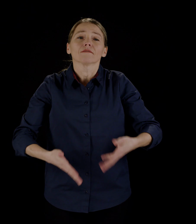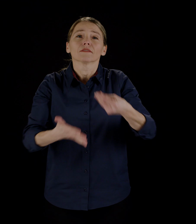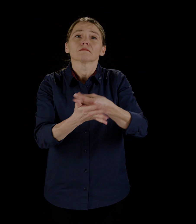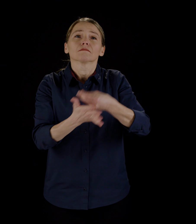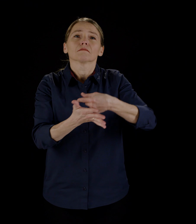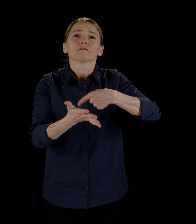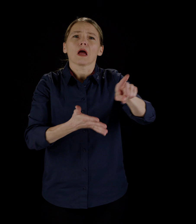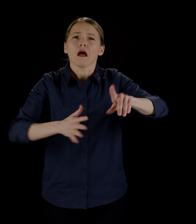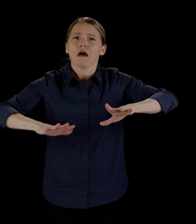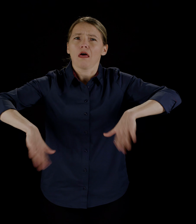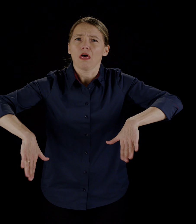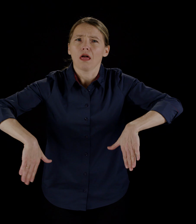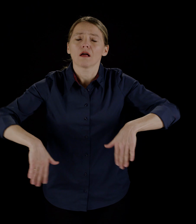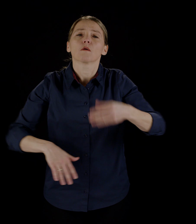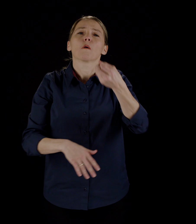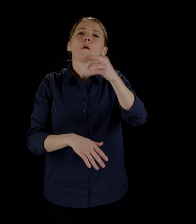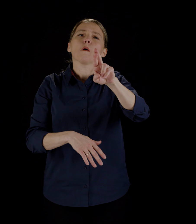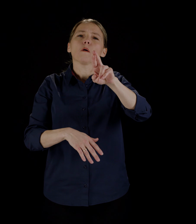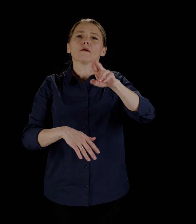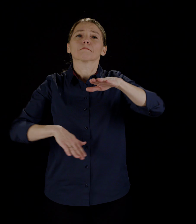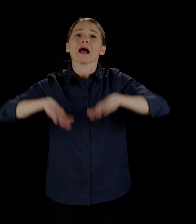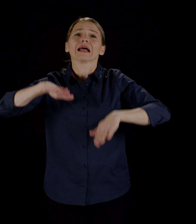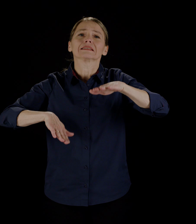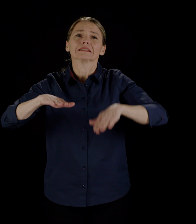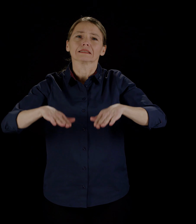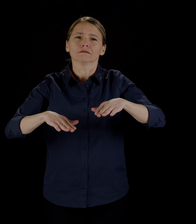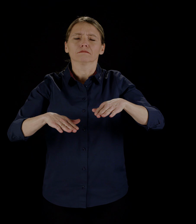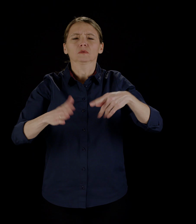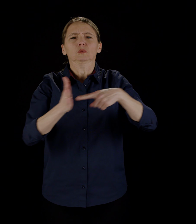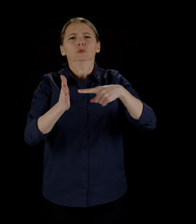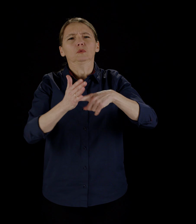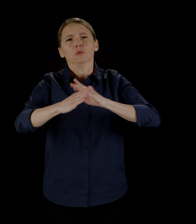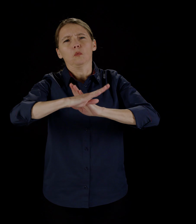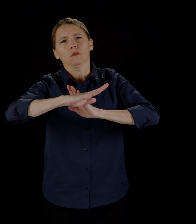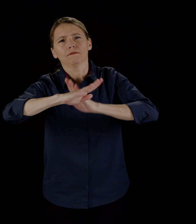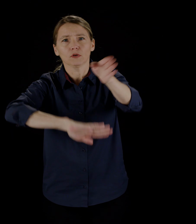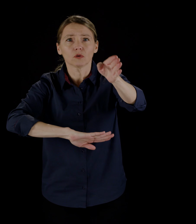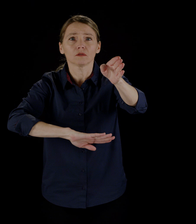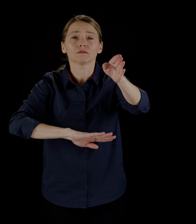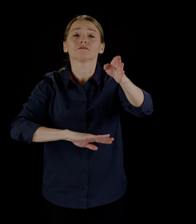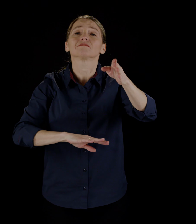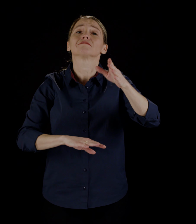Outstanding or Overdue Balance refers to the portion of a customer’s balance from the